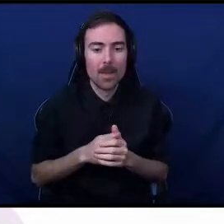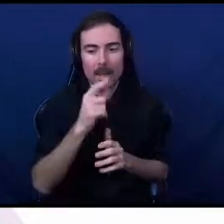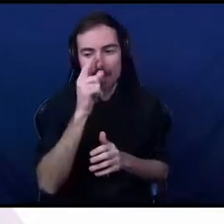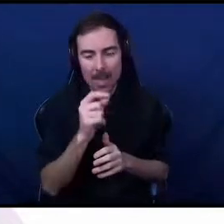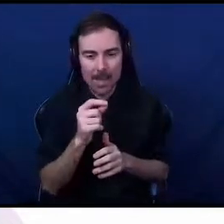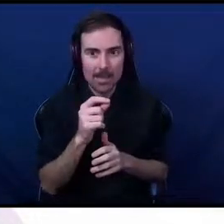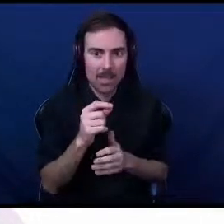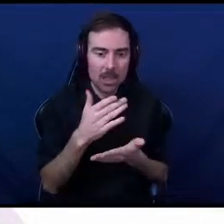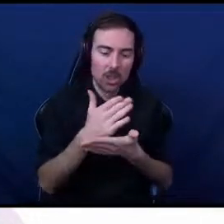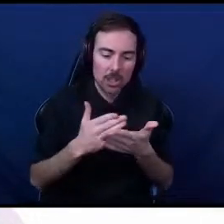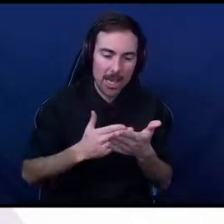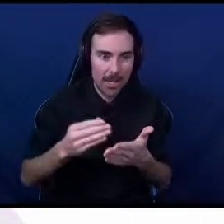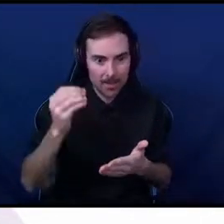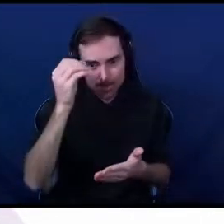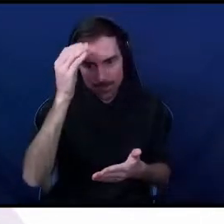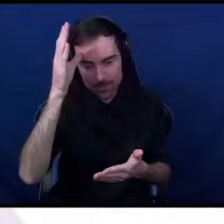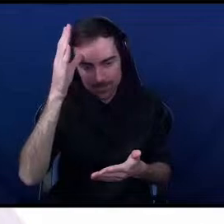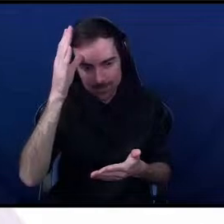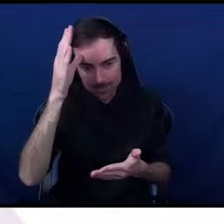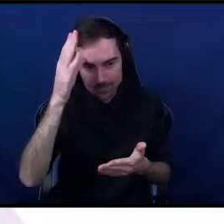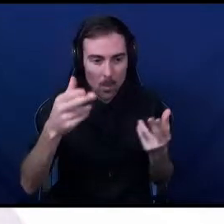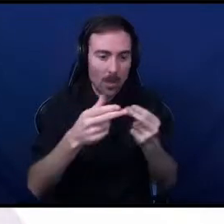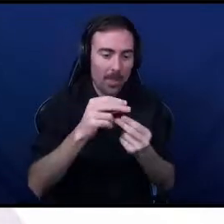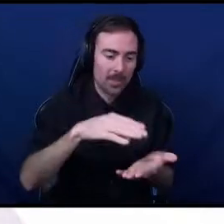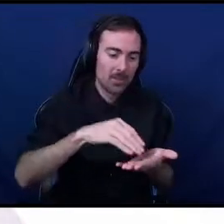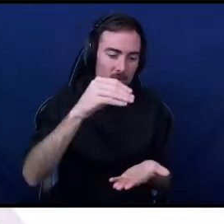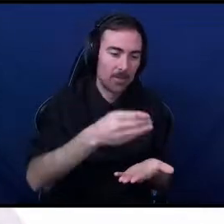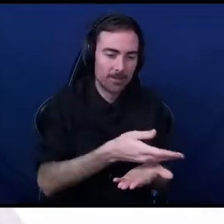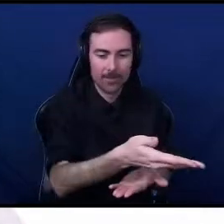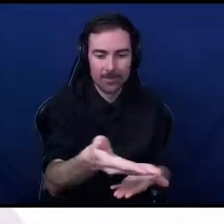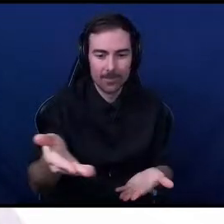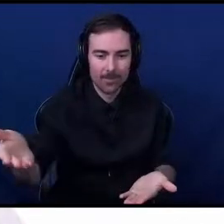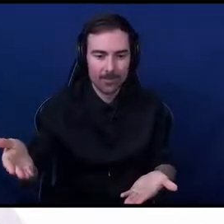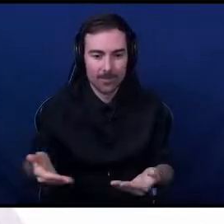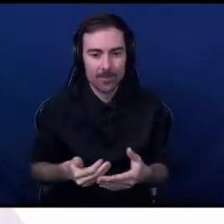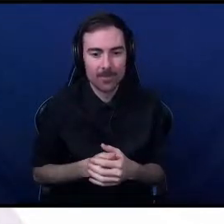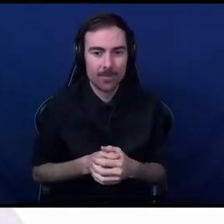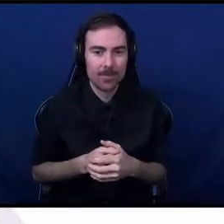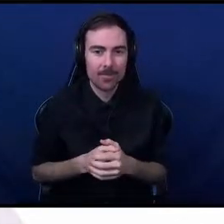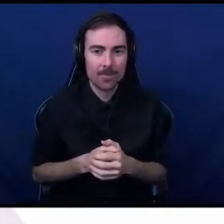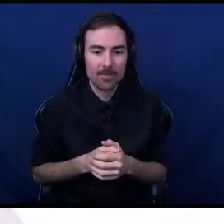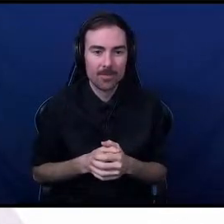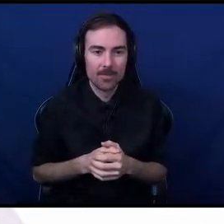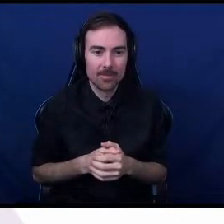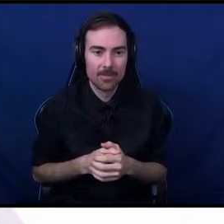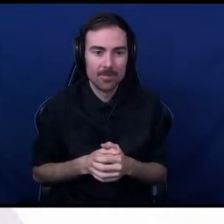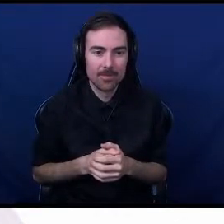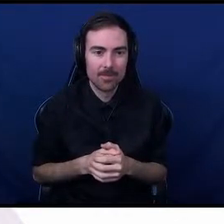learnings I've had over the last 13 years to the next generation coming up. That's me, sorry for going on a bit. Thank you.